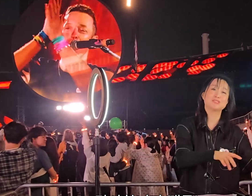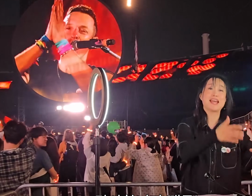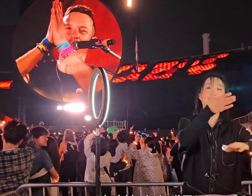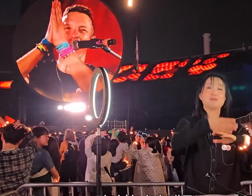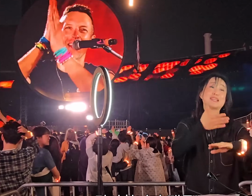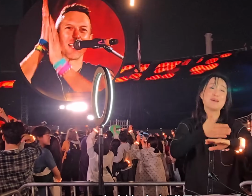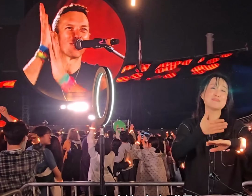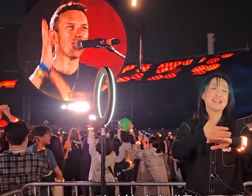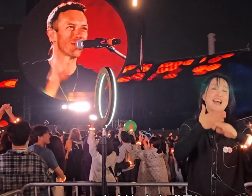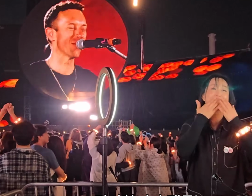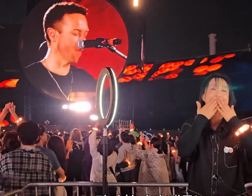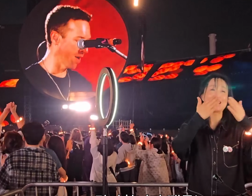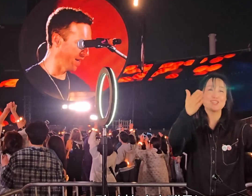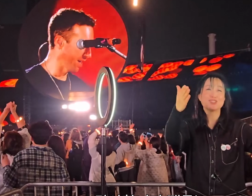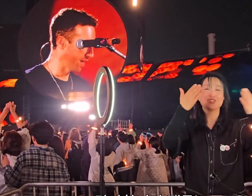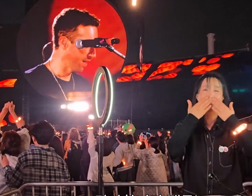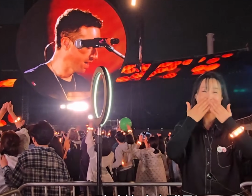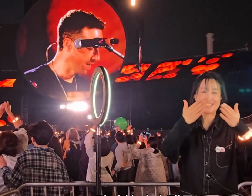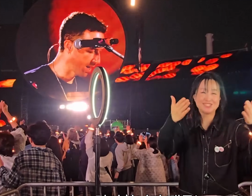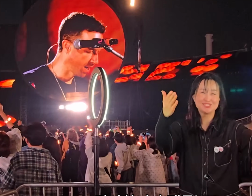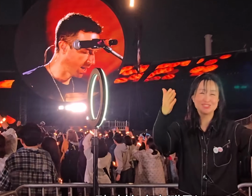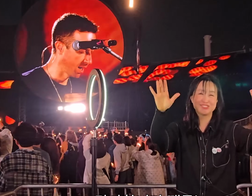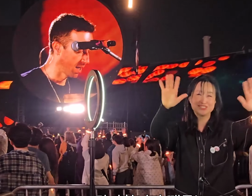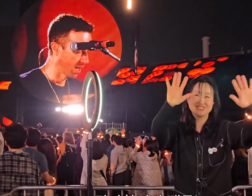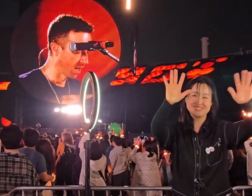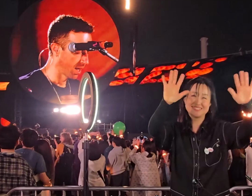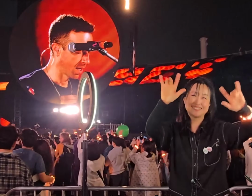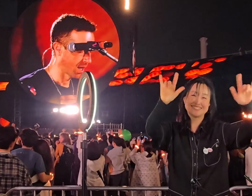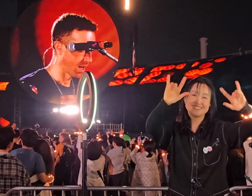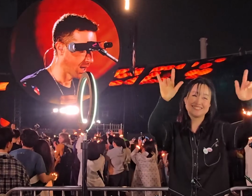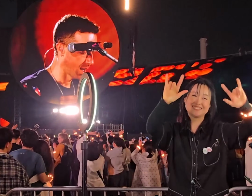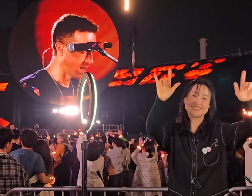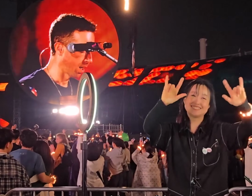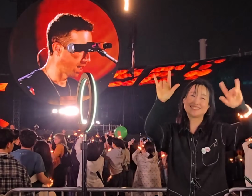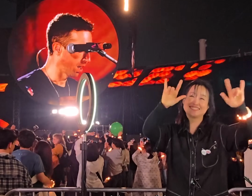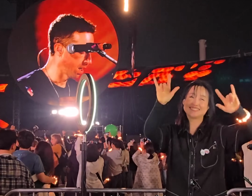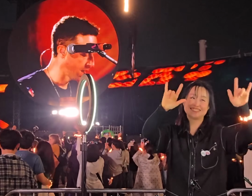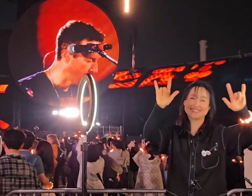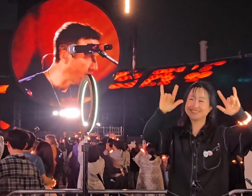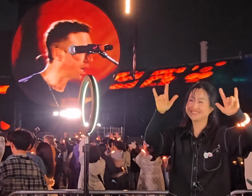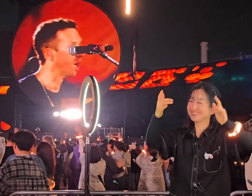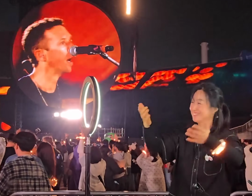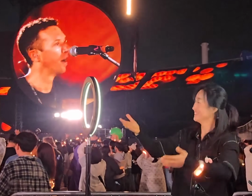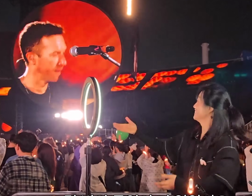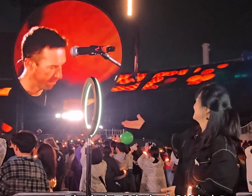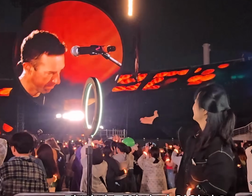Thank you. Thaaank you! I LOVE YOU.